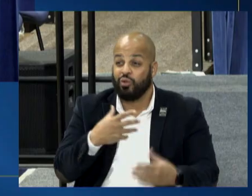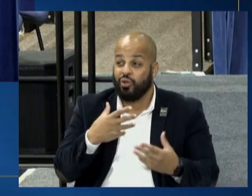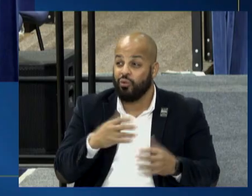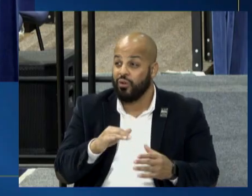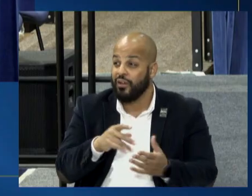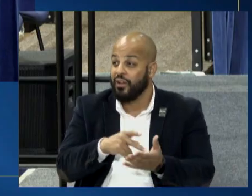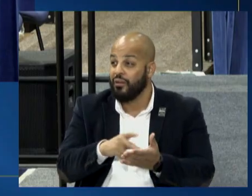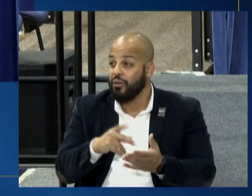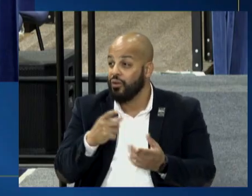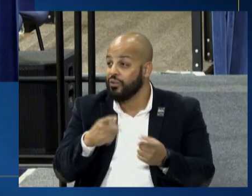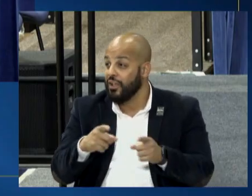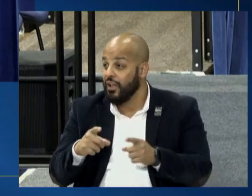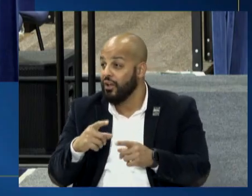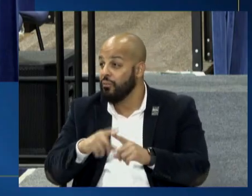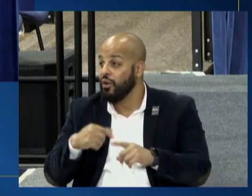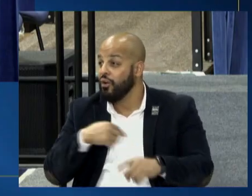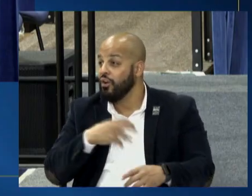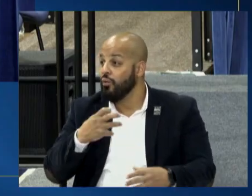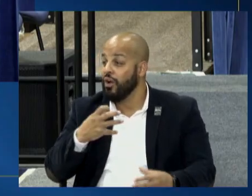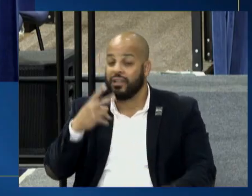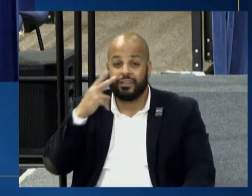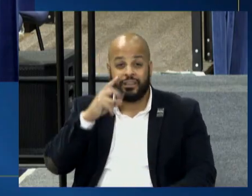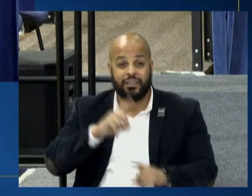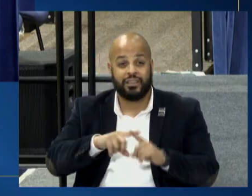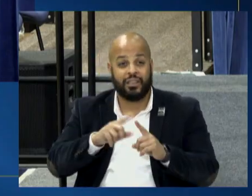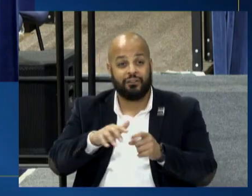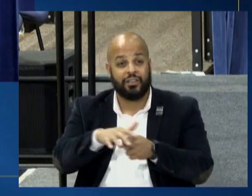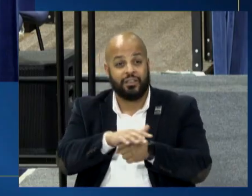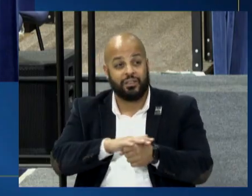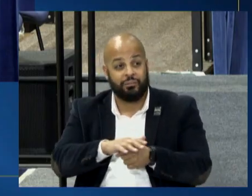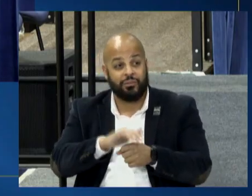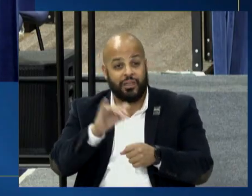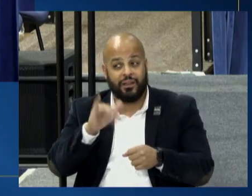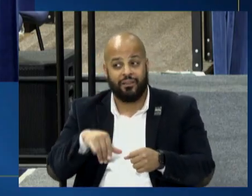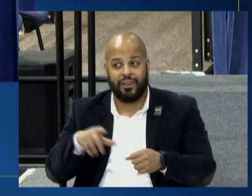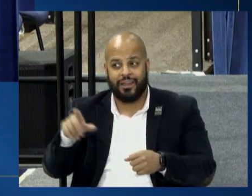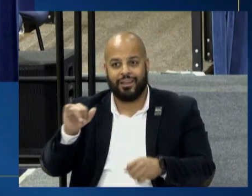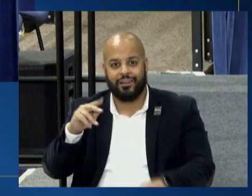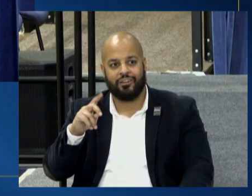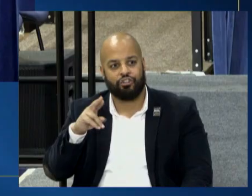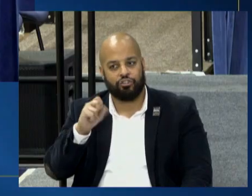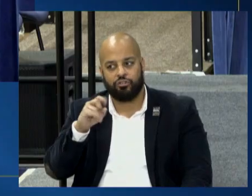But we want to look for spaces that industry won't take on because it doesn't have a clear